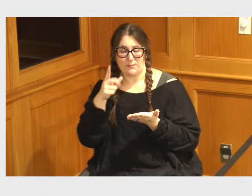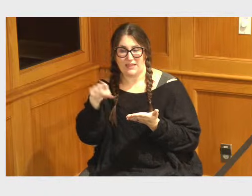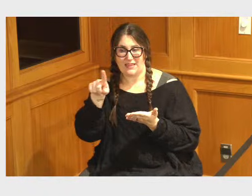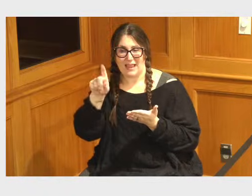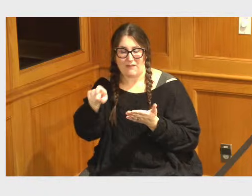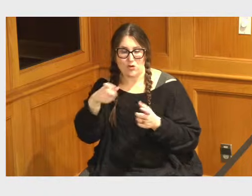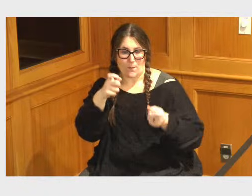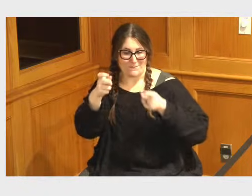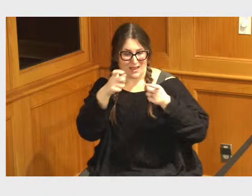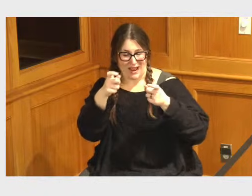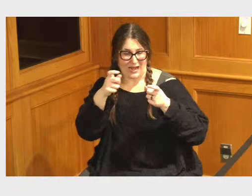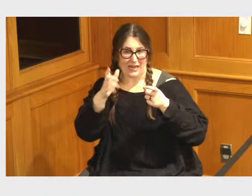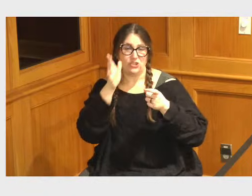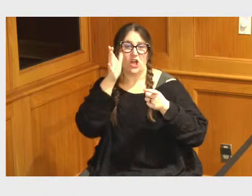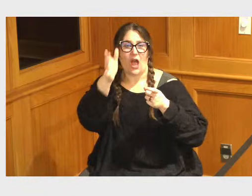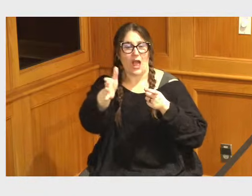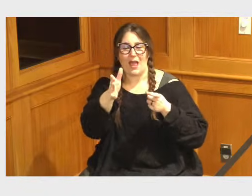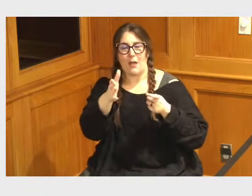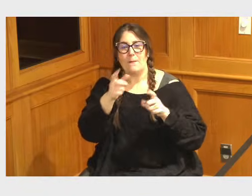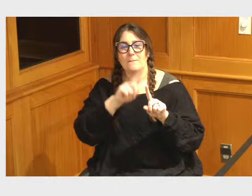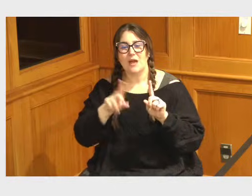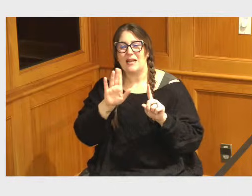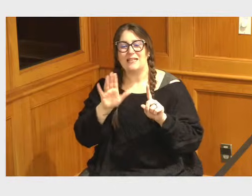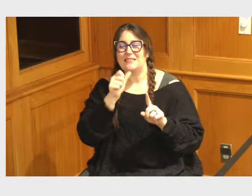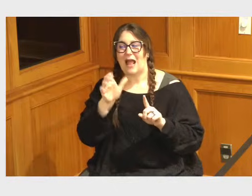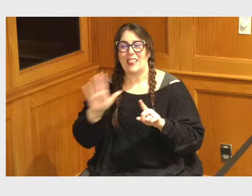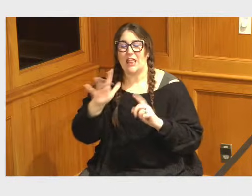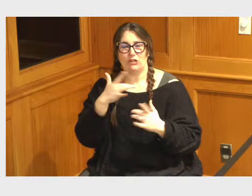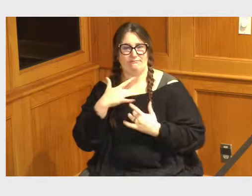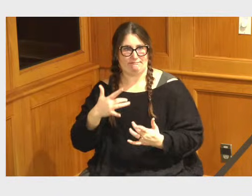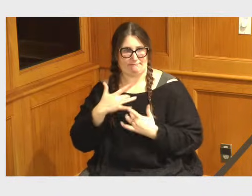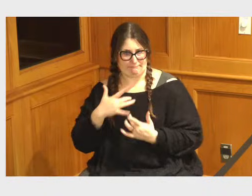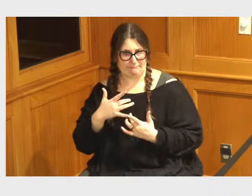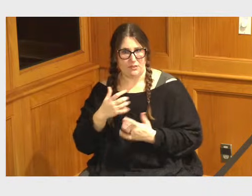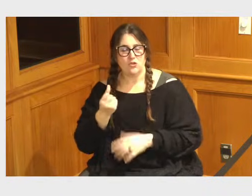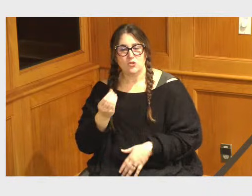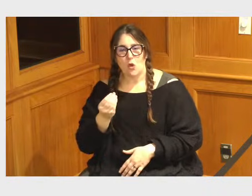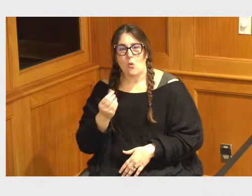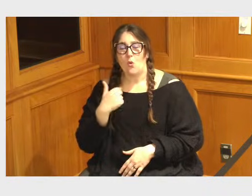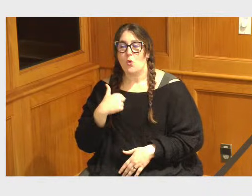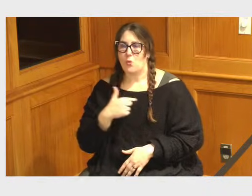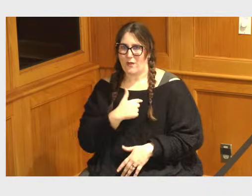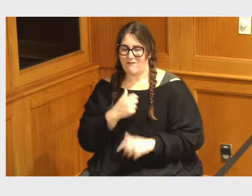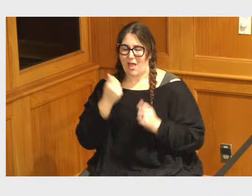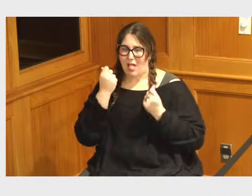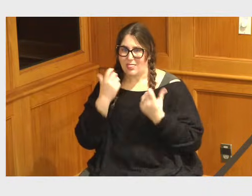core business. So, we've learned a lot and spent a lot of time. And if I if you were to ask us,